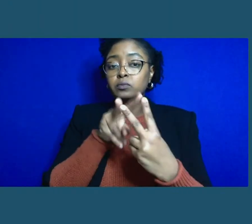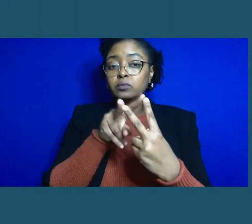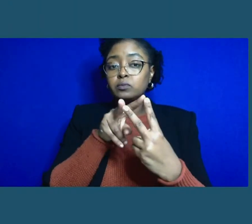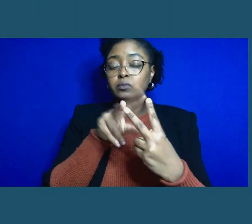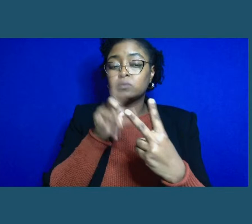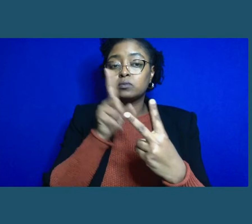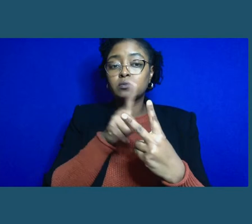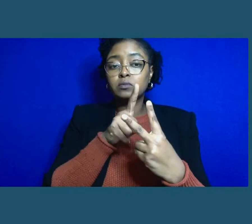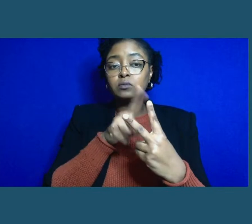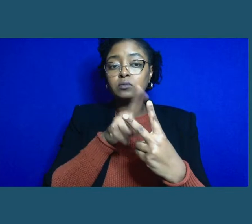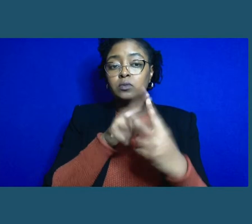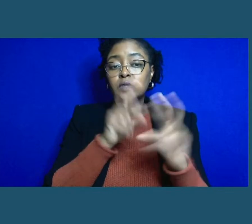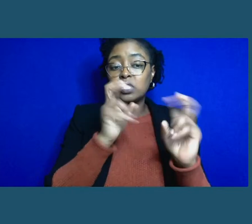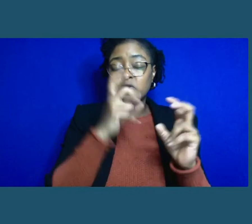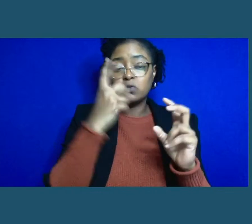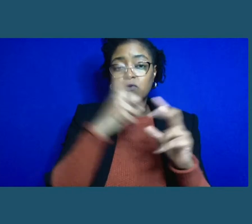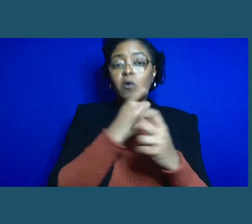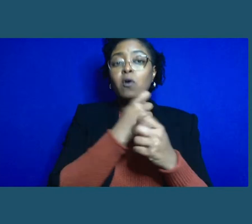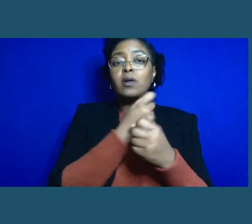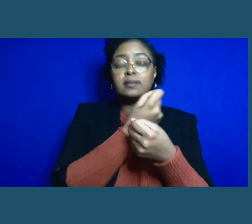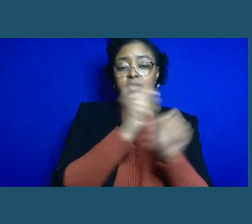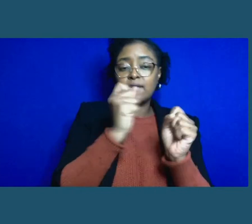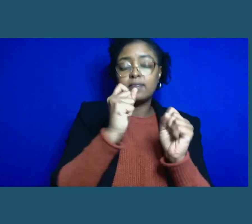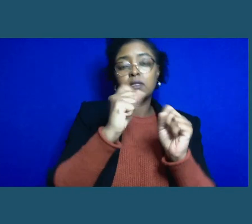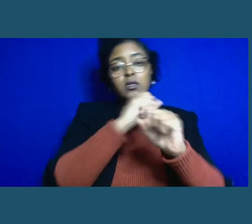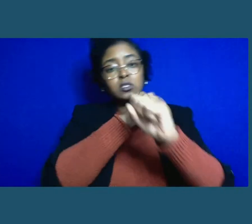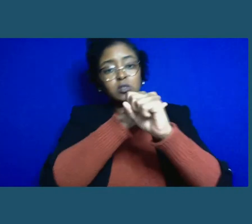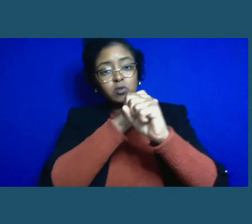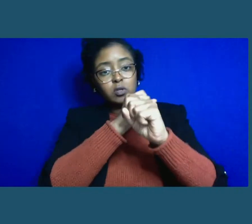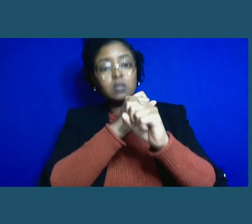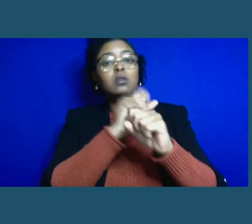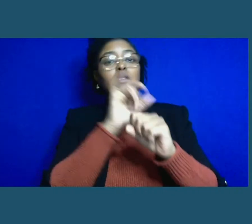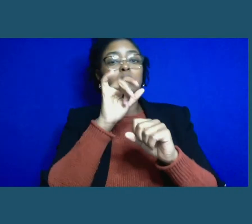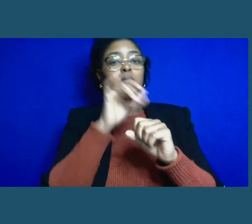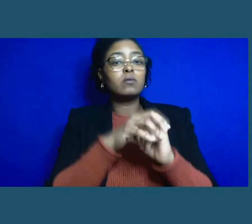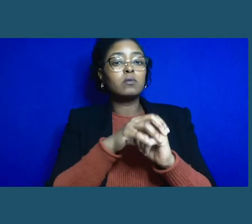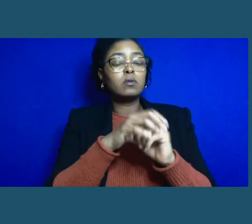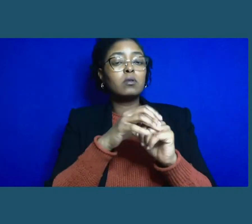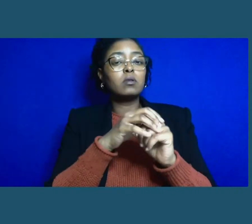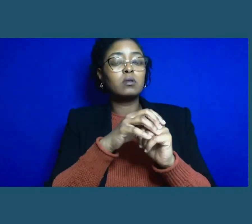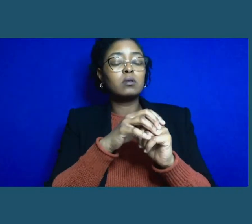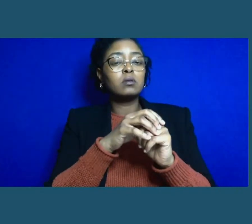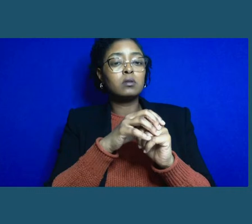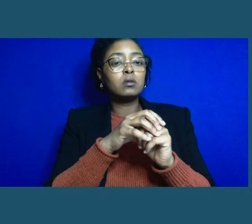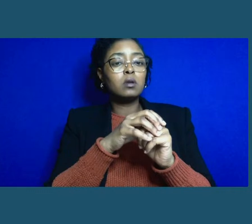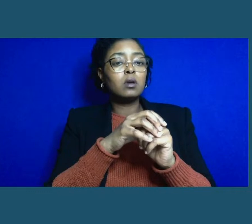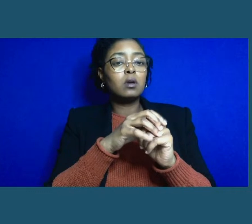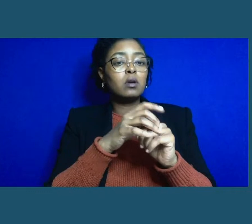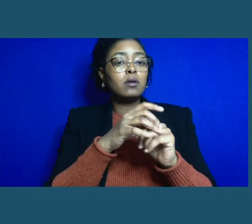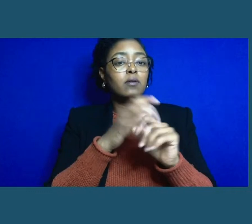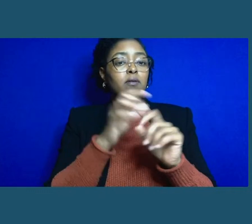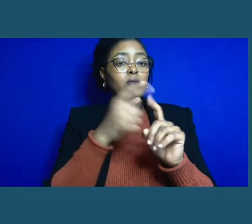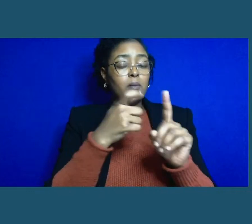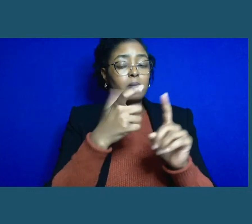let's start with two. Um let's start with the, uh, the issue of